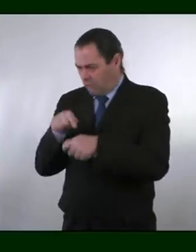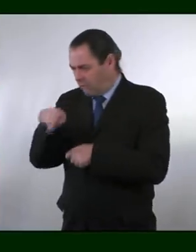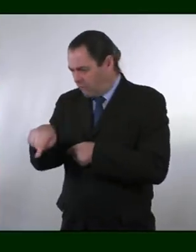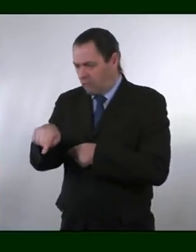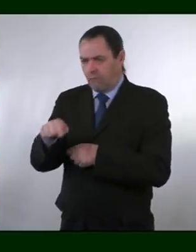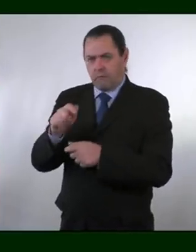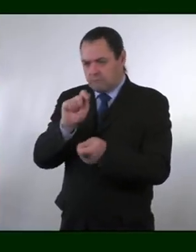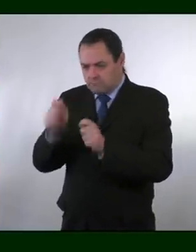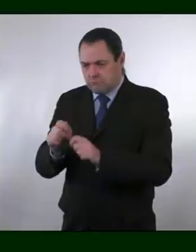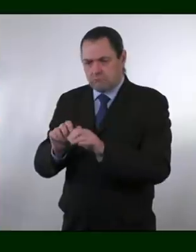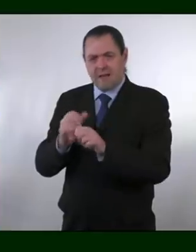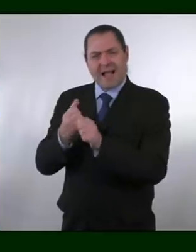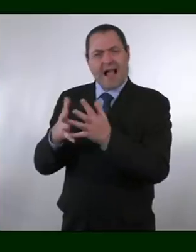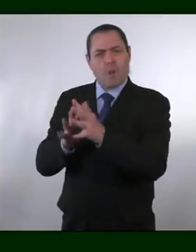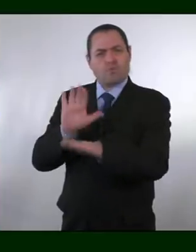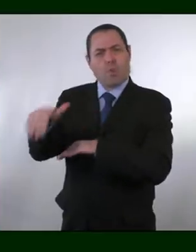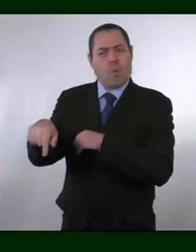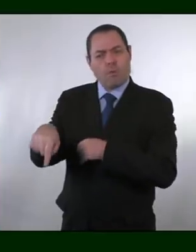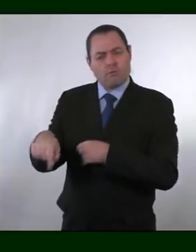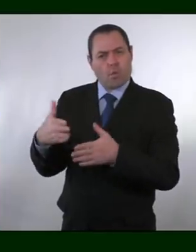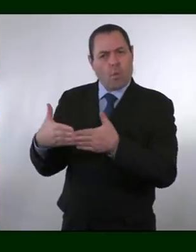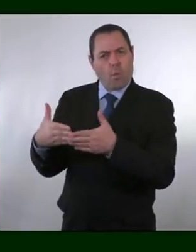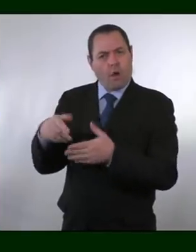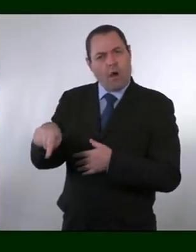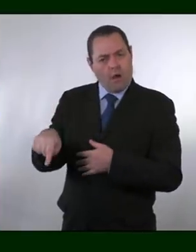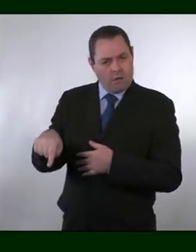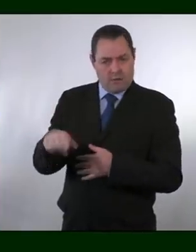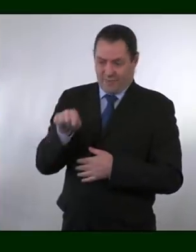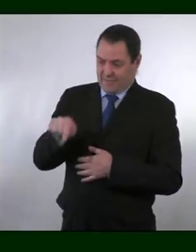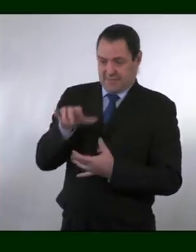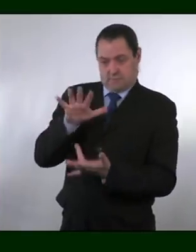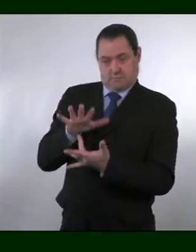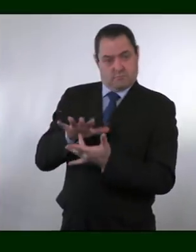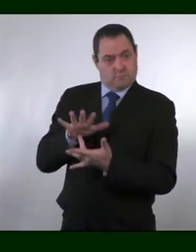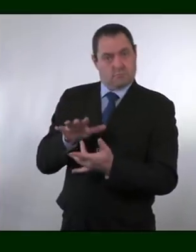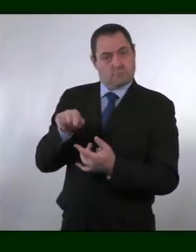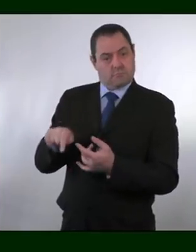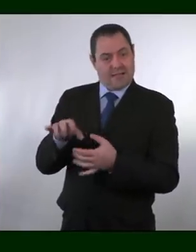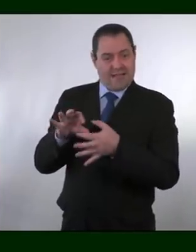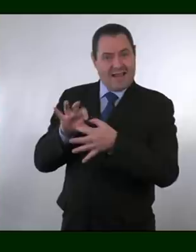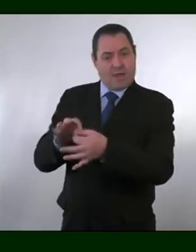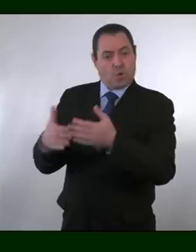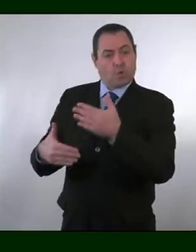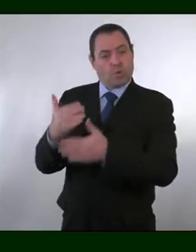junction, especially as it will form a major route to and from the new lower Thames crossing?